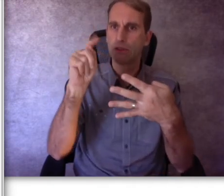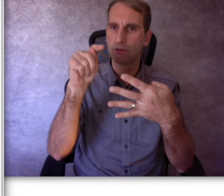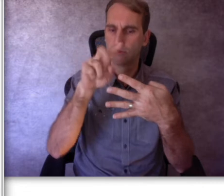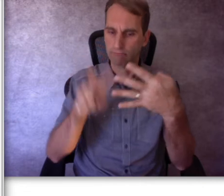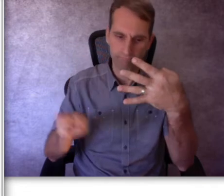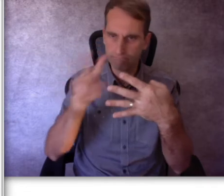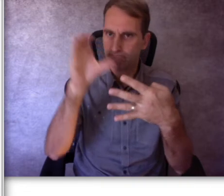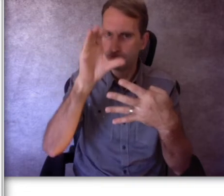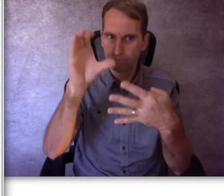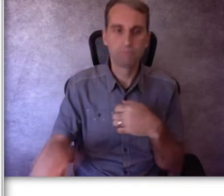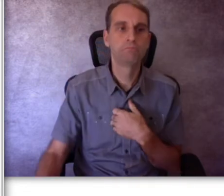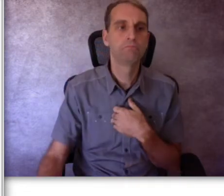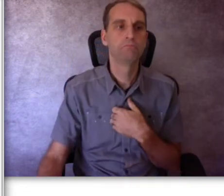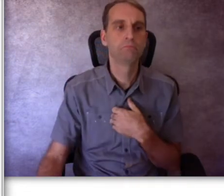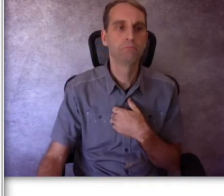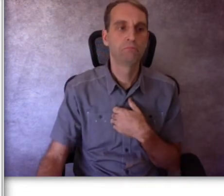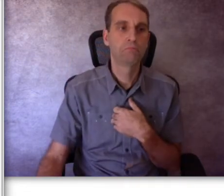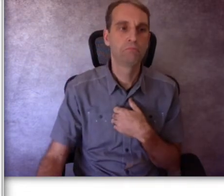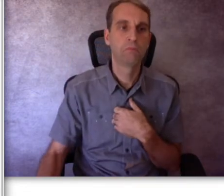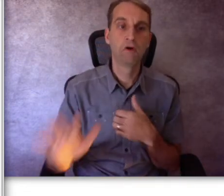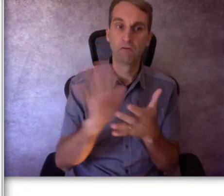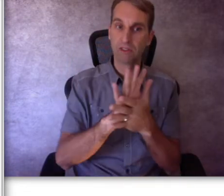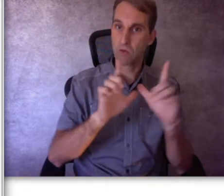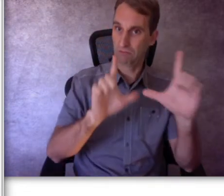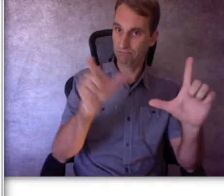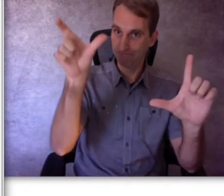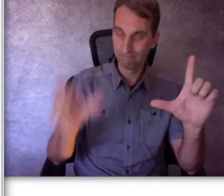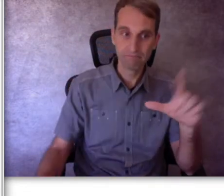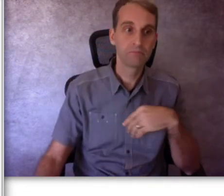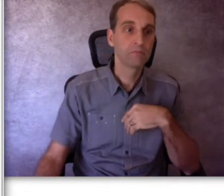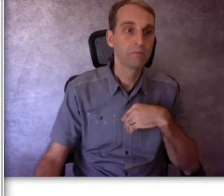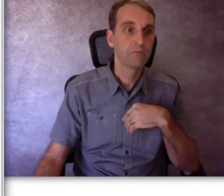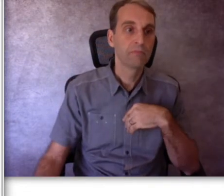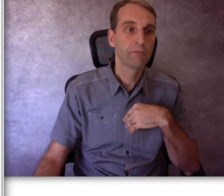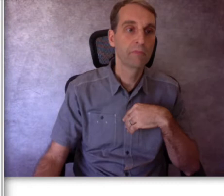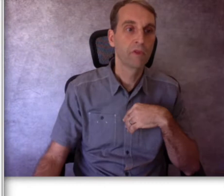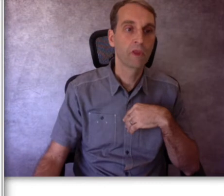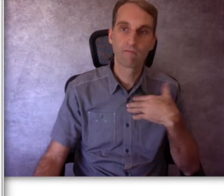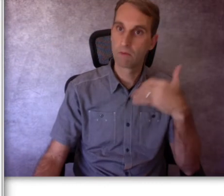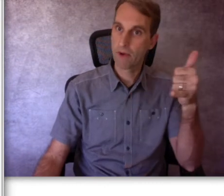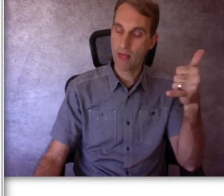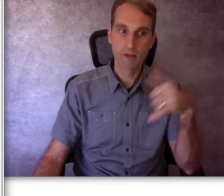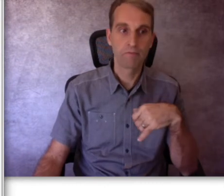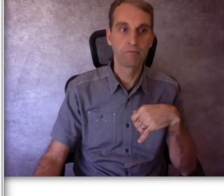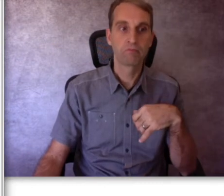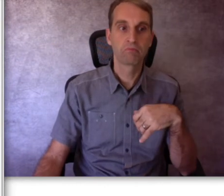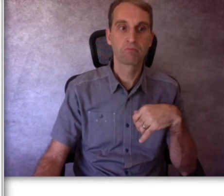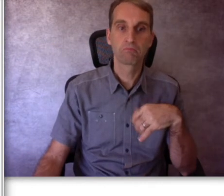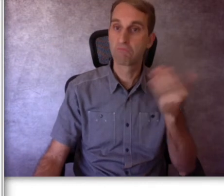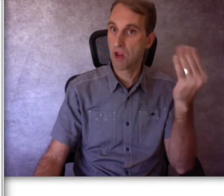the context before and after the highlighted parts. This is the video, and this is where you can play.